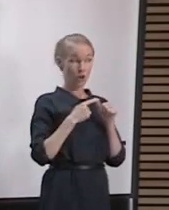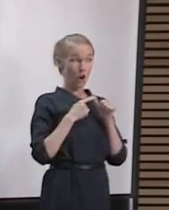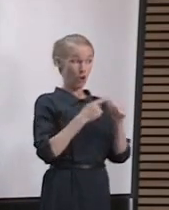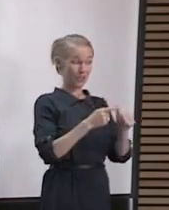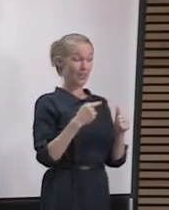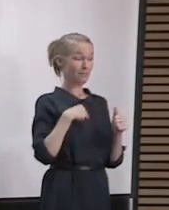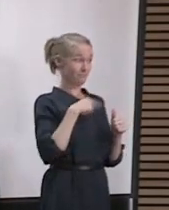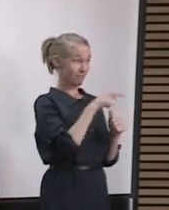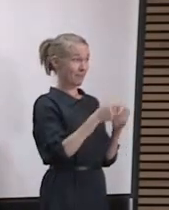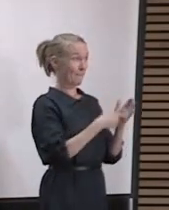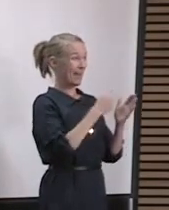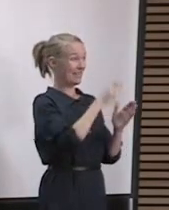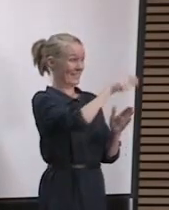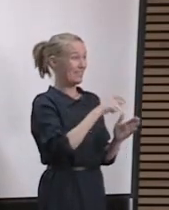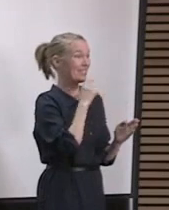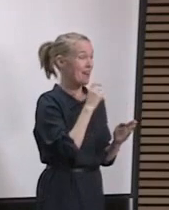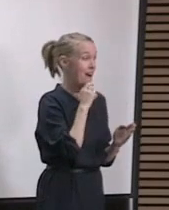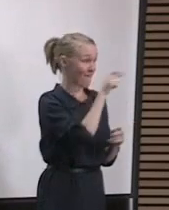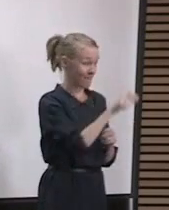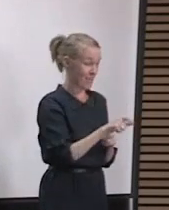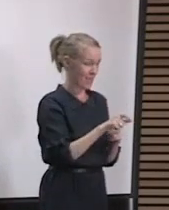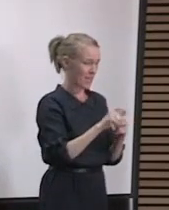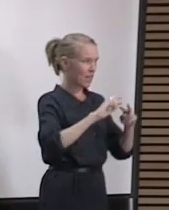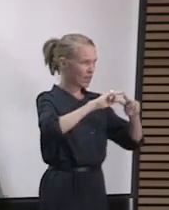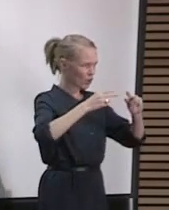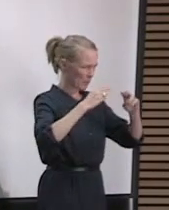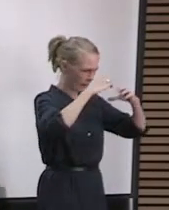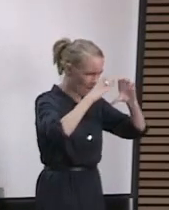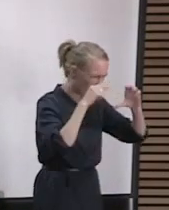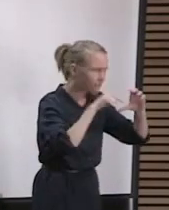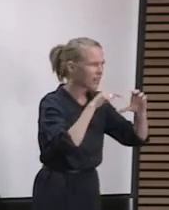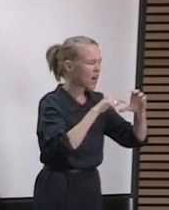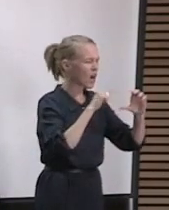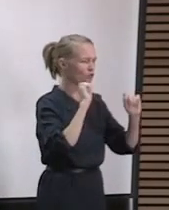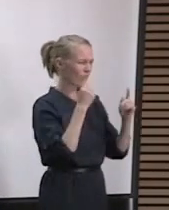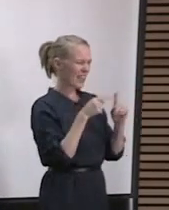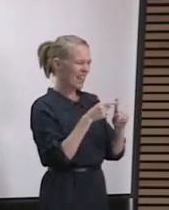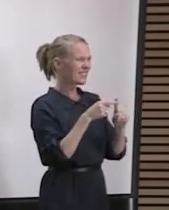So what we do know is that the variation that the maintenance